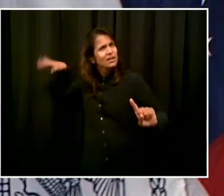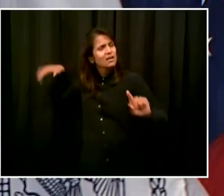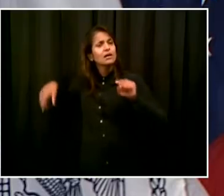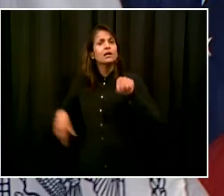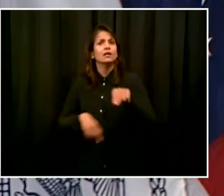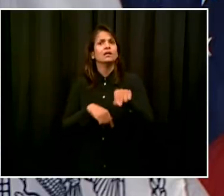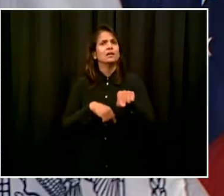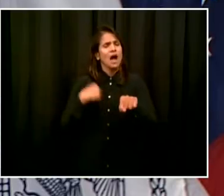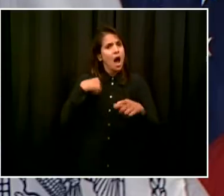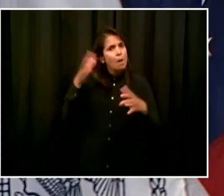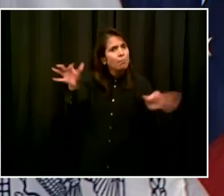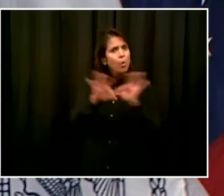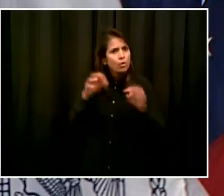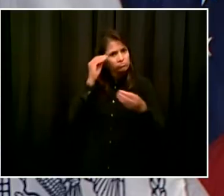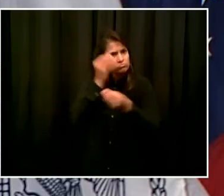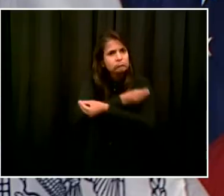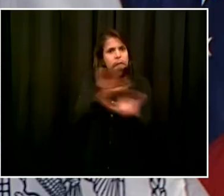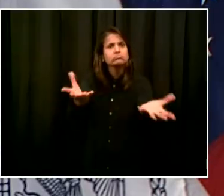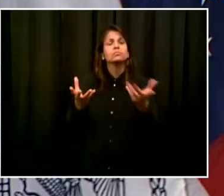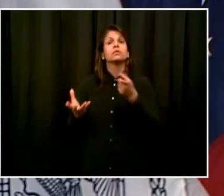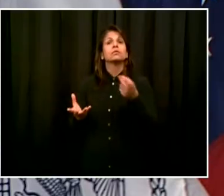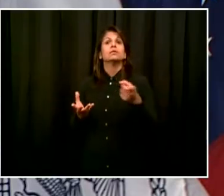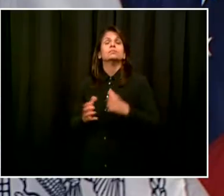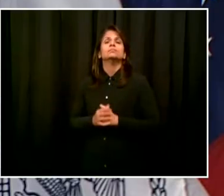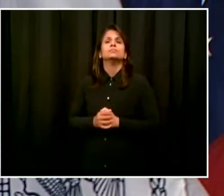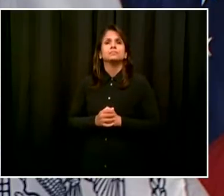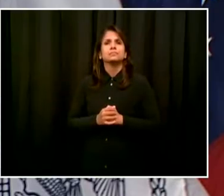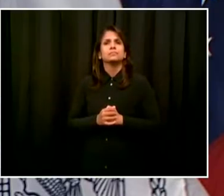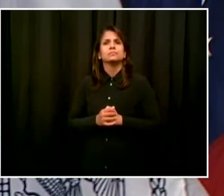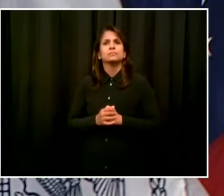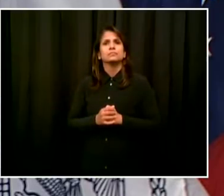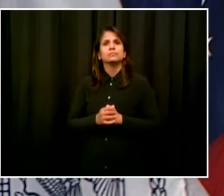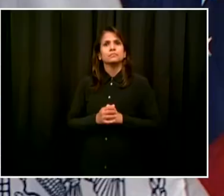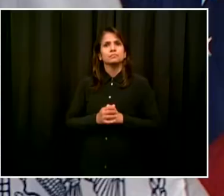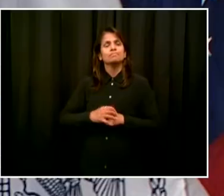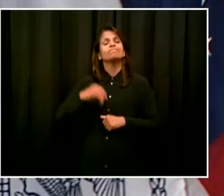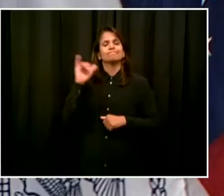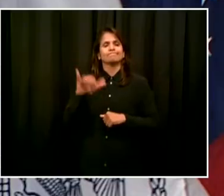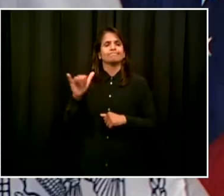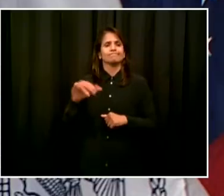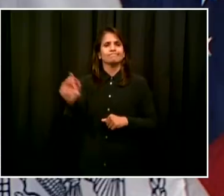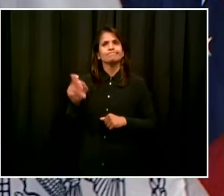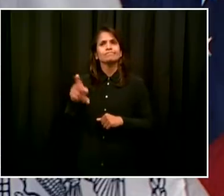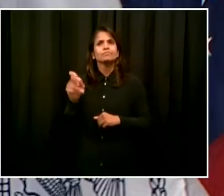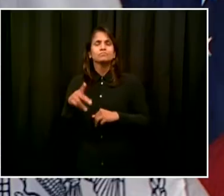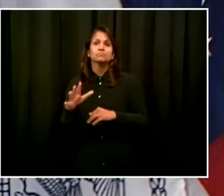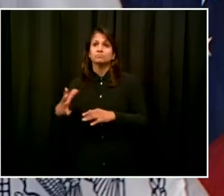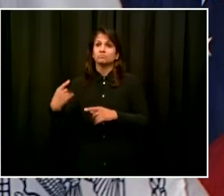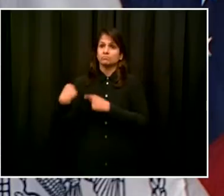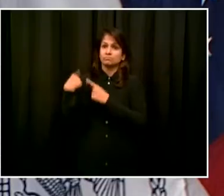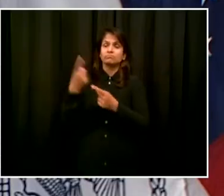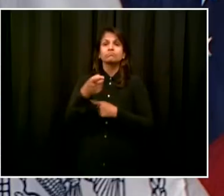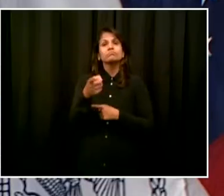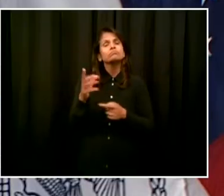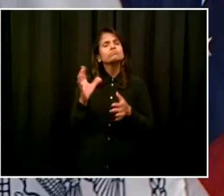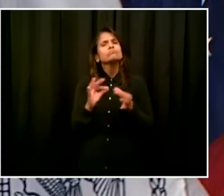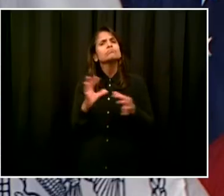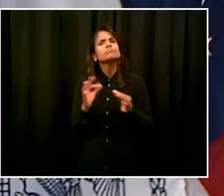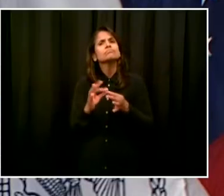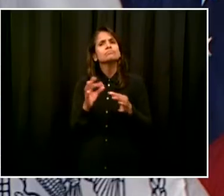MESSAGE AND WE HAVE JUST GOT TO DOUBLE DOWN ON IT. O GAEAHD . >OK> A, YTHANKS. WE TALKED A LOT OVER THE MONTH